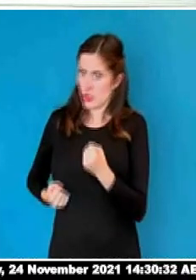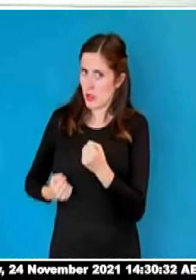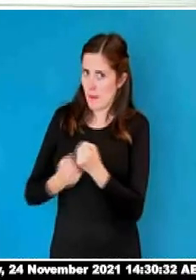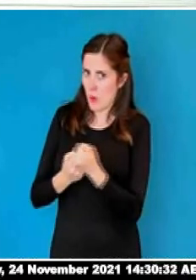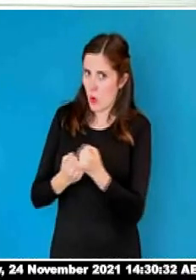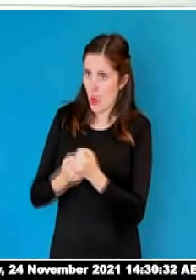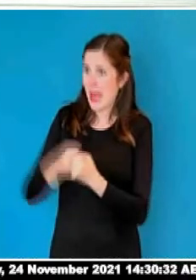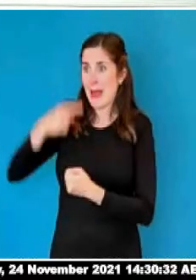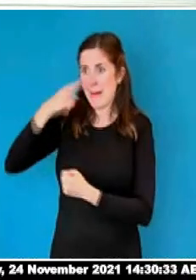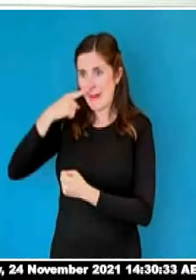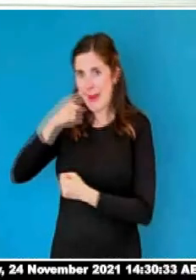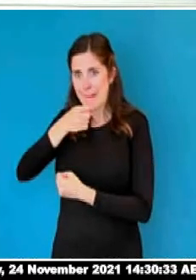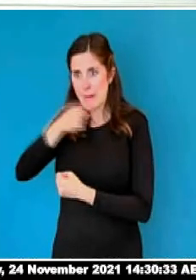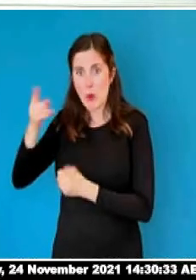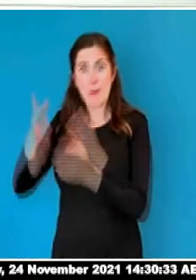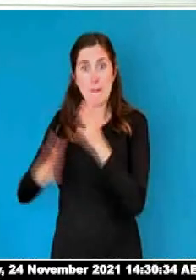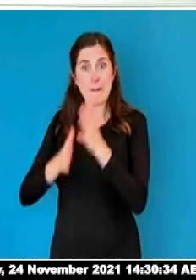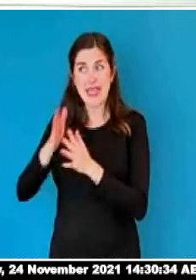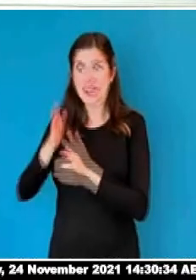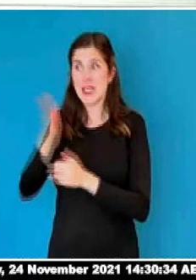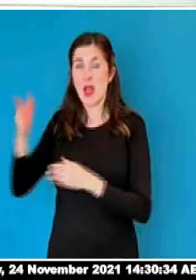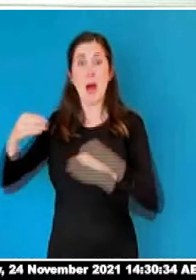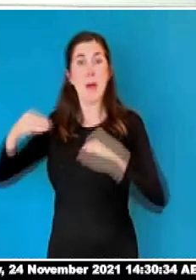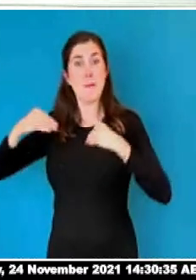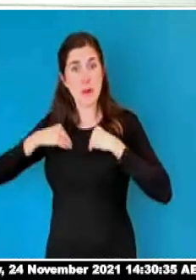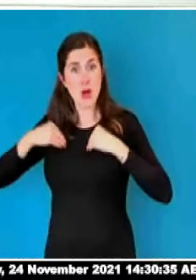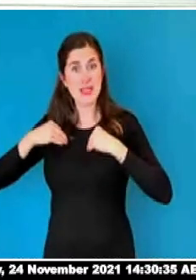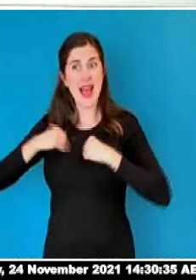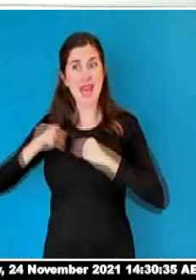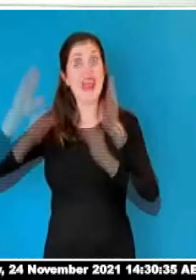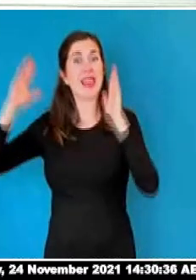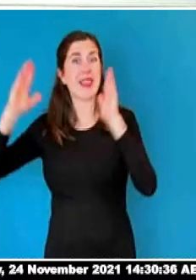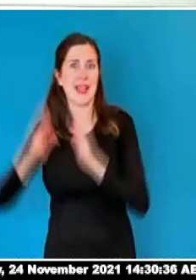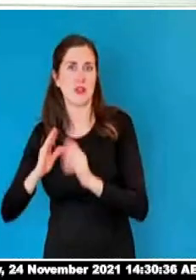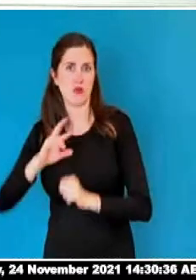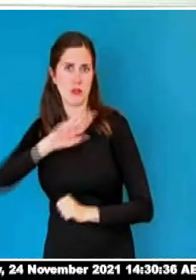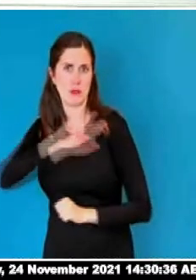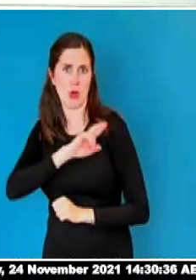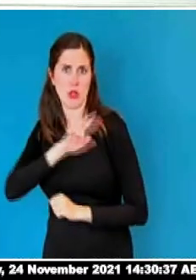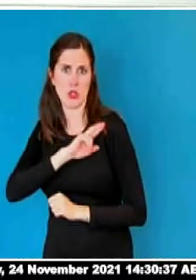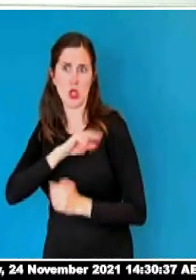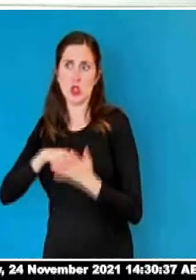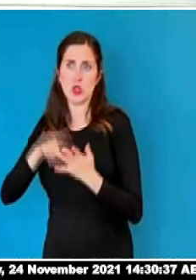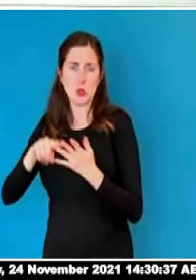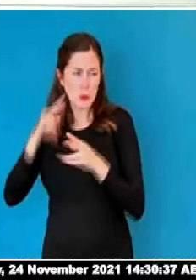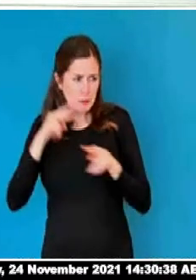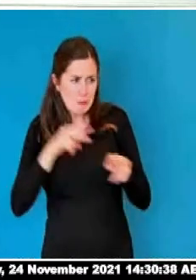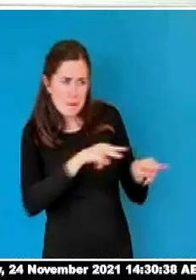obligations on employers to ensure the health and safety of [underlined] all workers